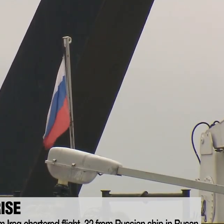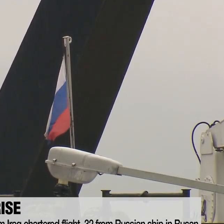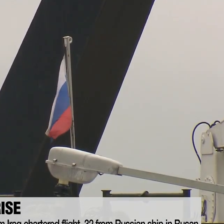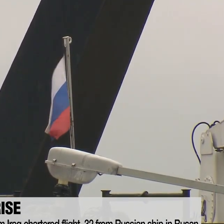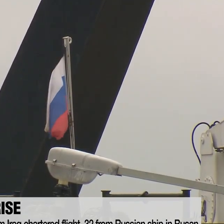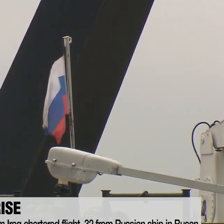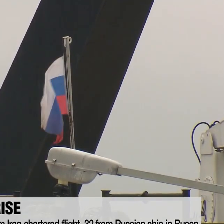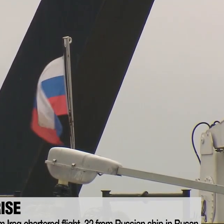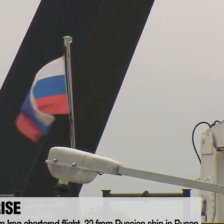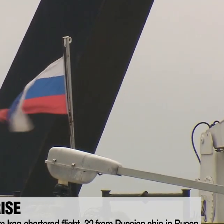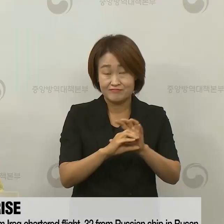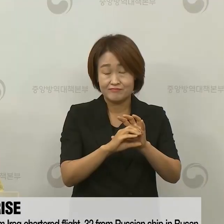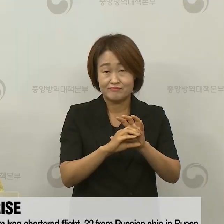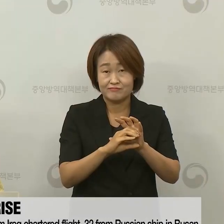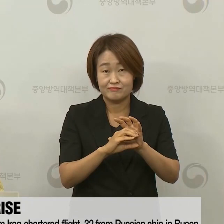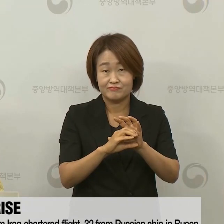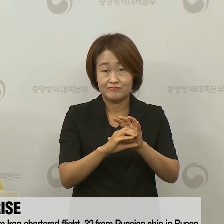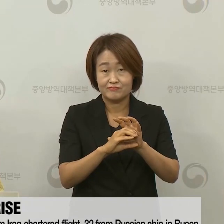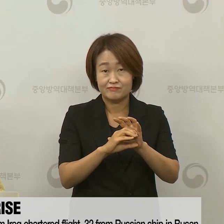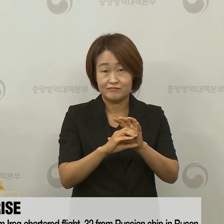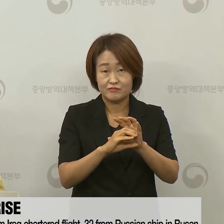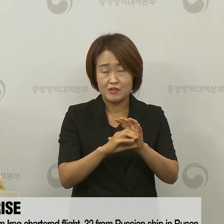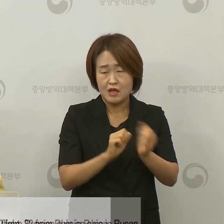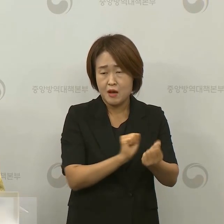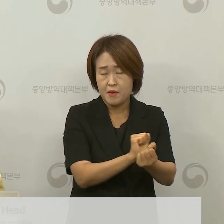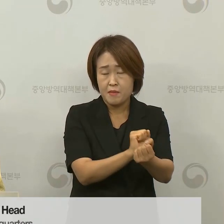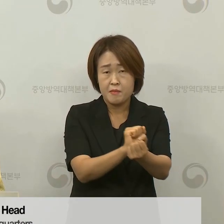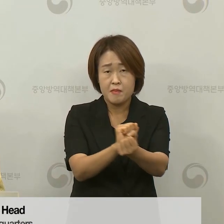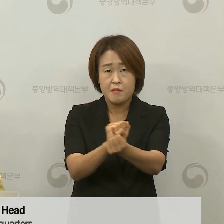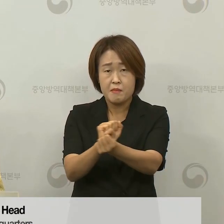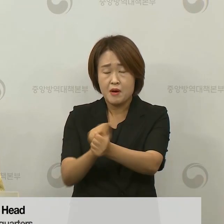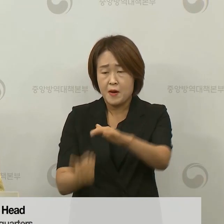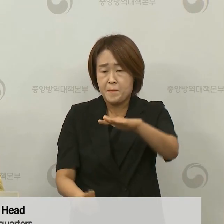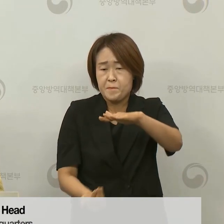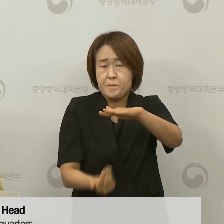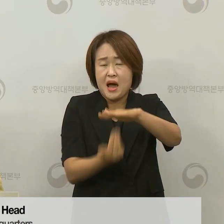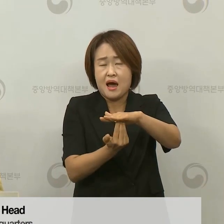cases. "We feel every day the peak of the COVID-19